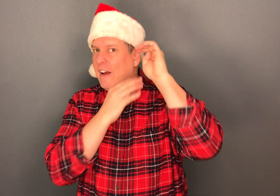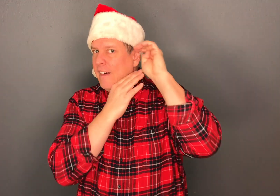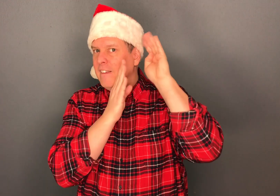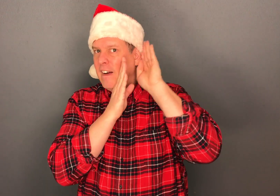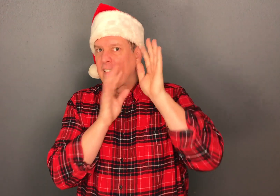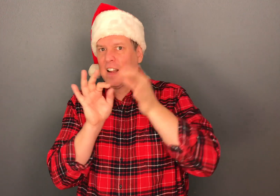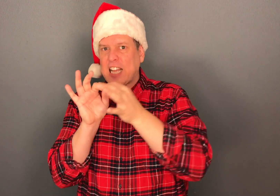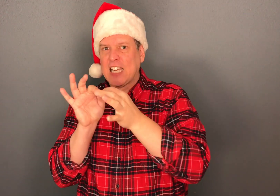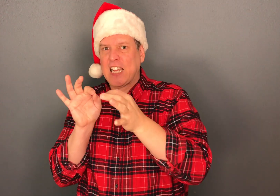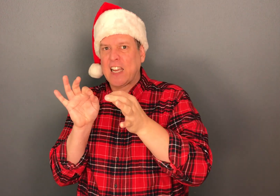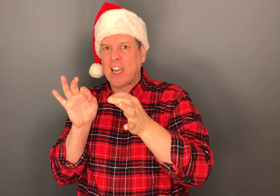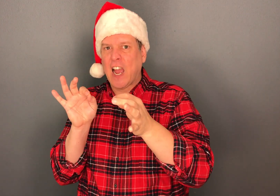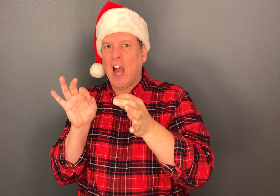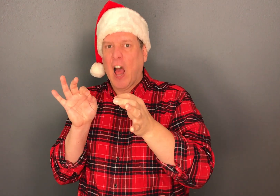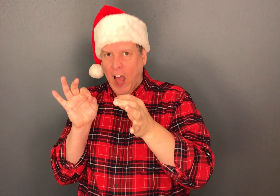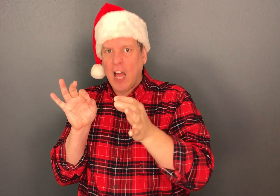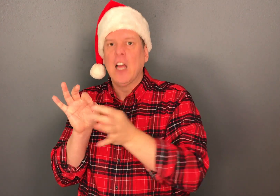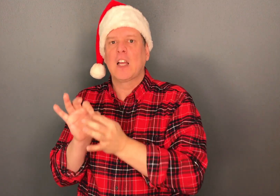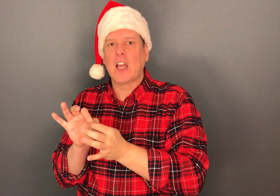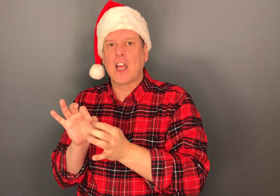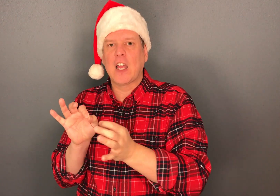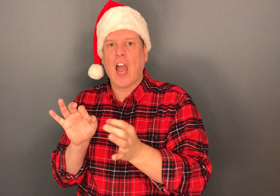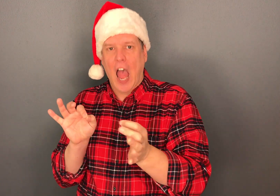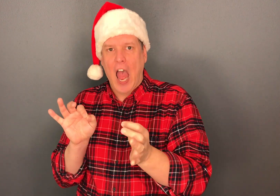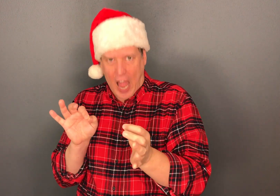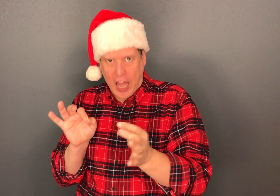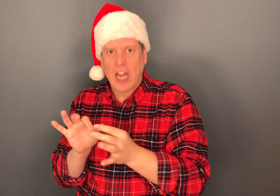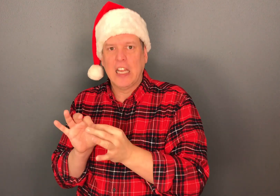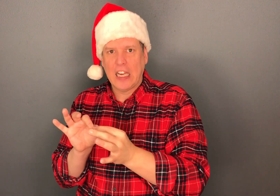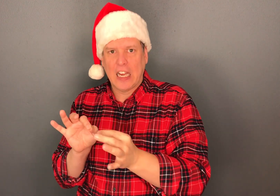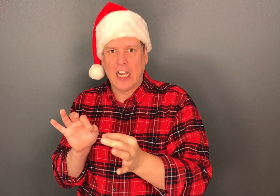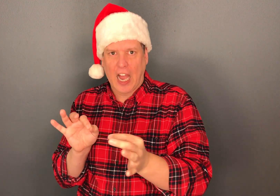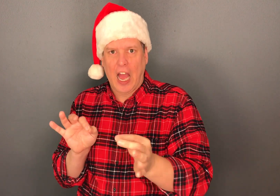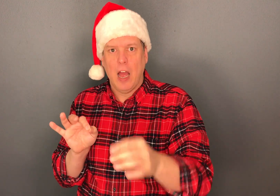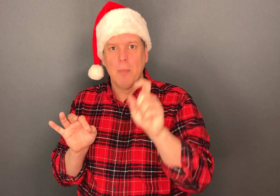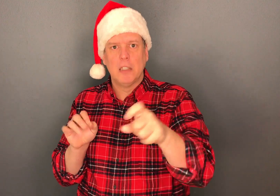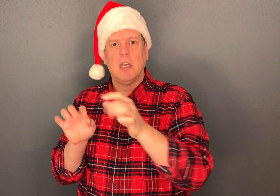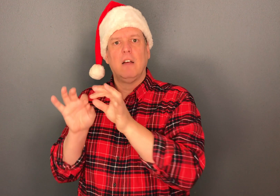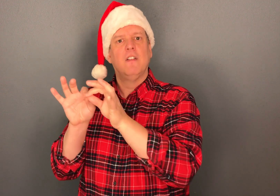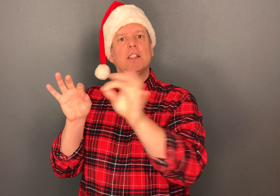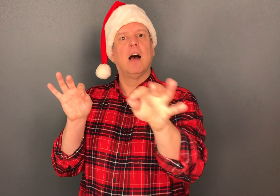language mostly it's you know they want their sentence structure they want the